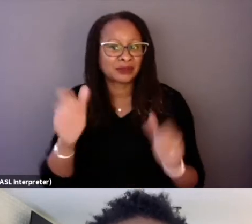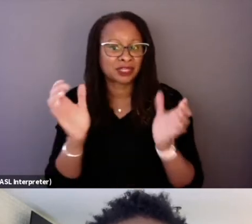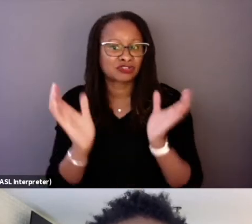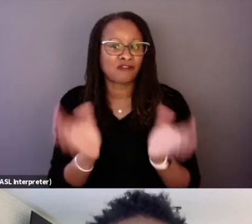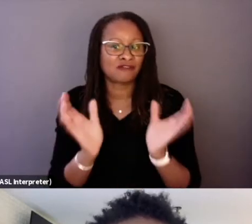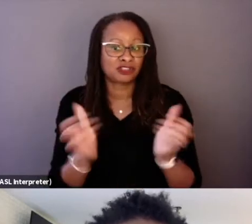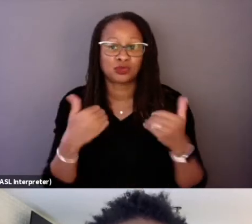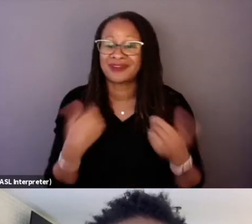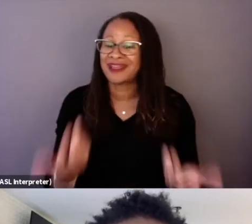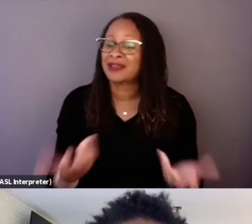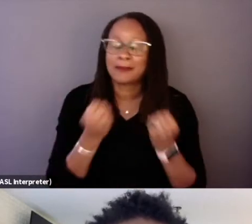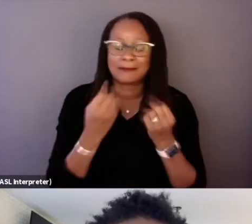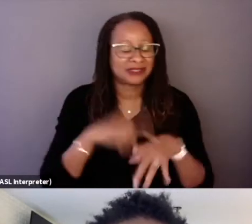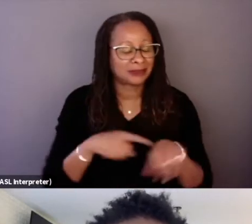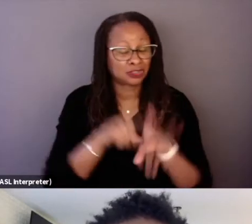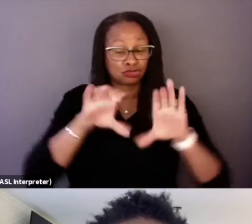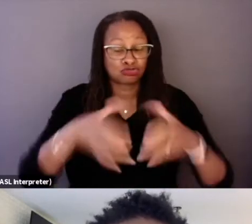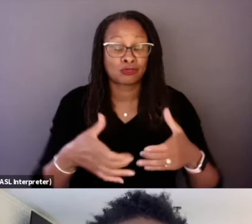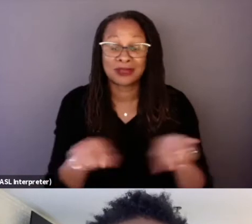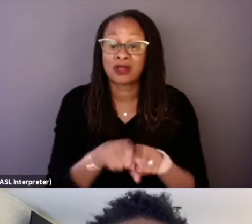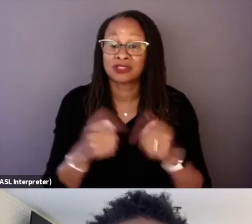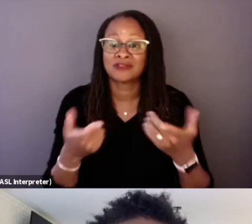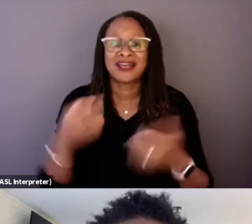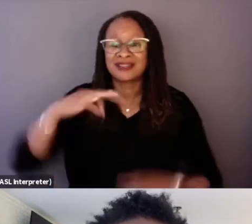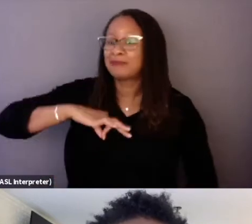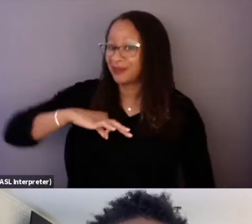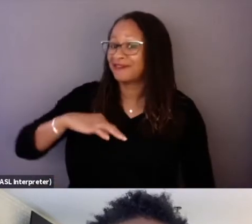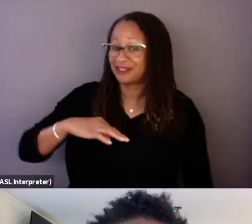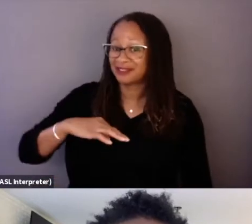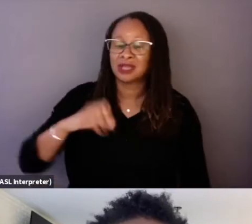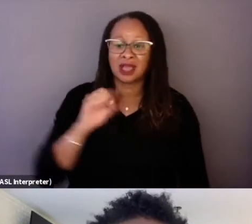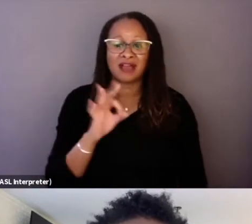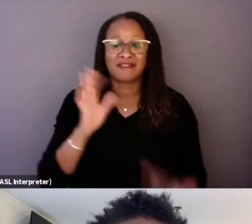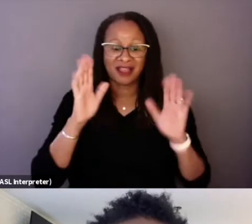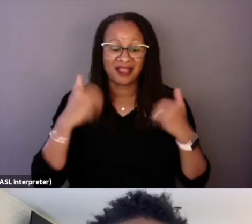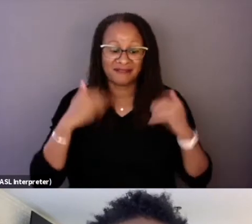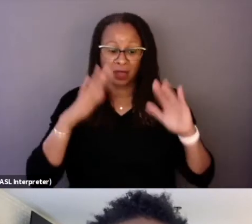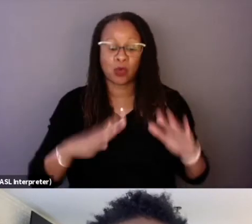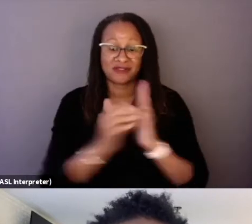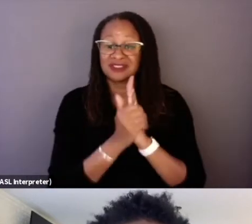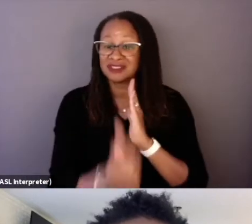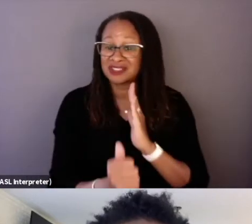as a group and, you know, that's also the advantage to having a great talented group of journalists and filmmakers,